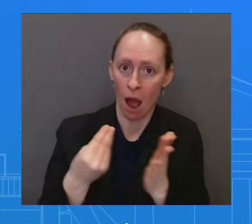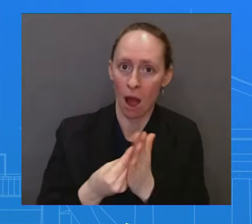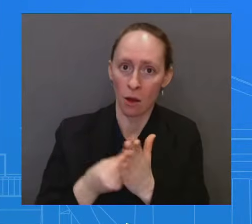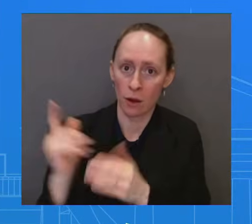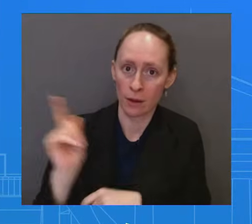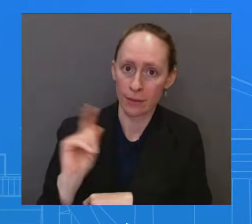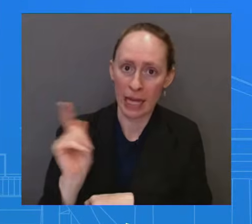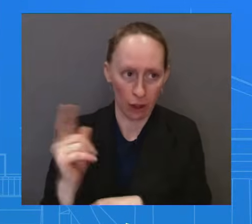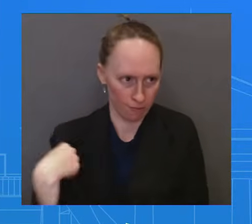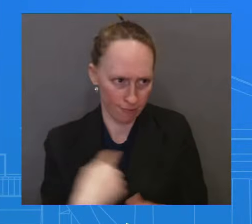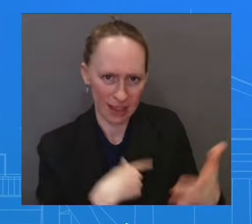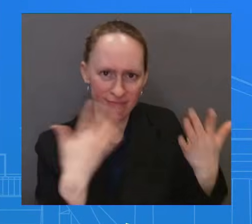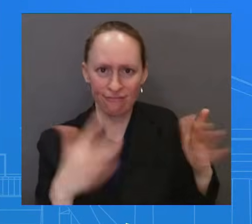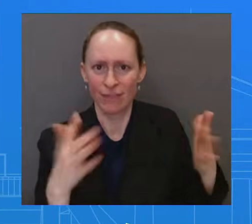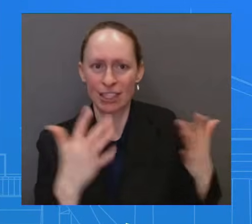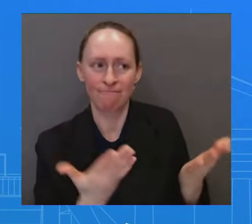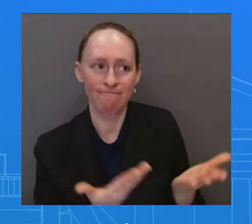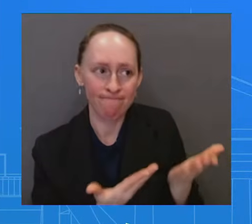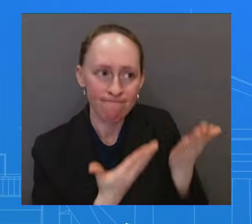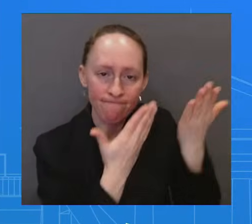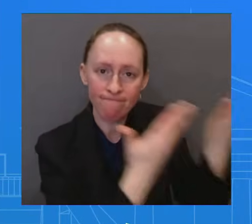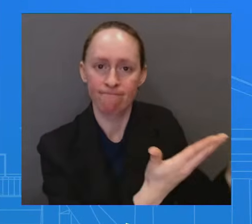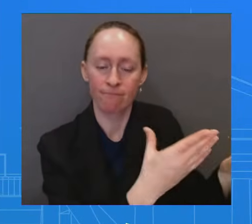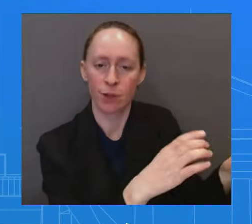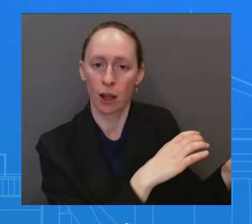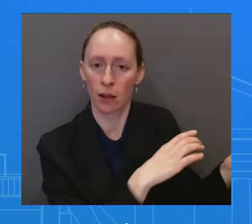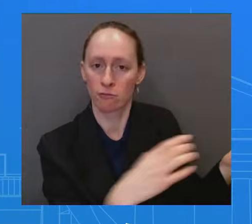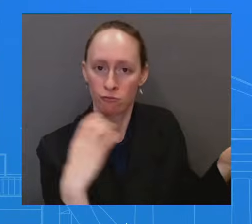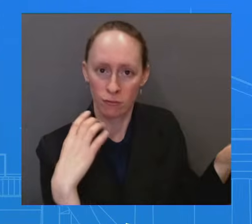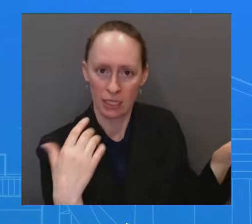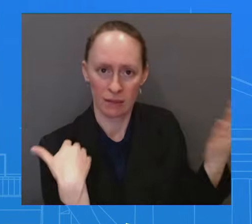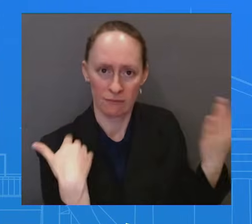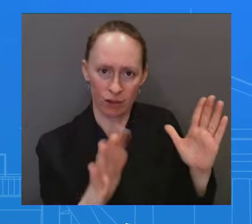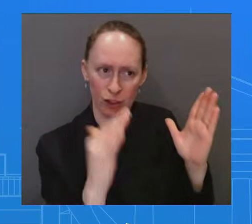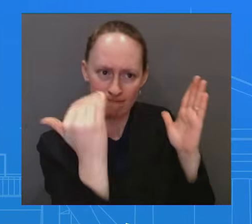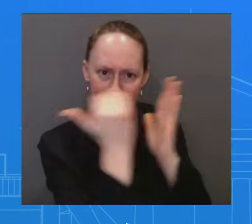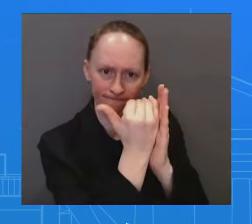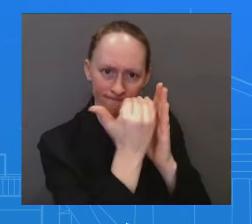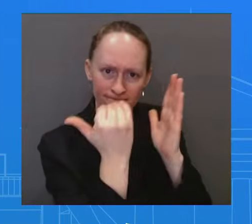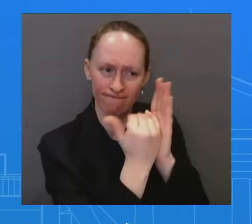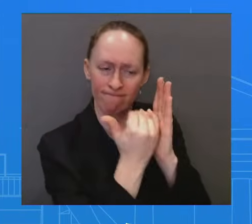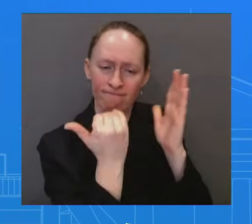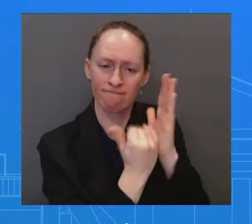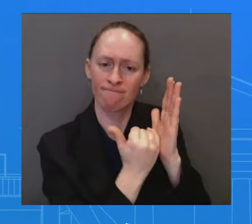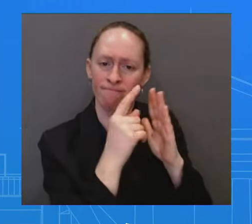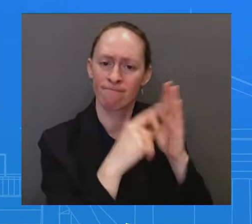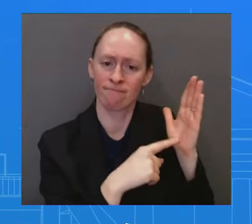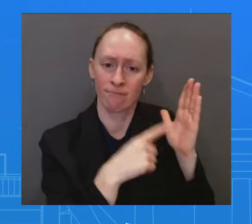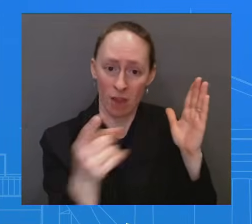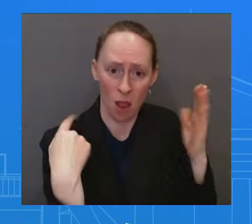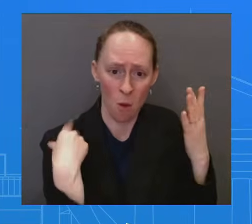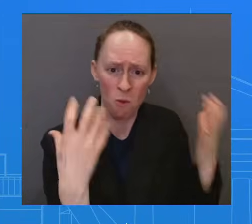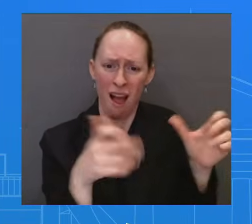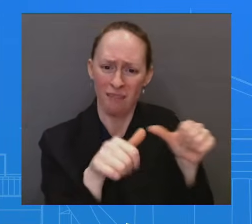and we're willing to keep having that conversation with members of Congress. I would also add that one of the things that President López Obrador and the President